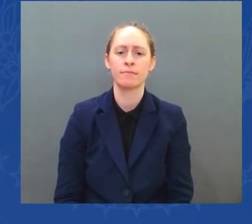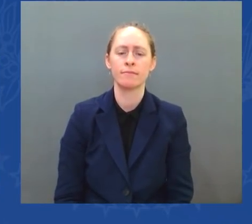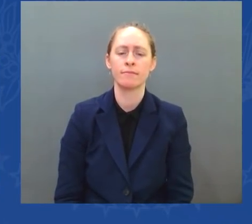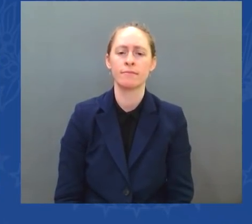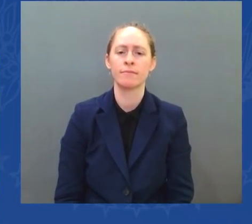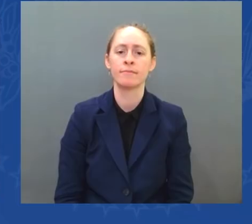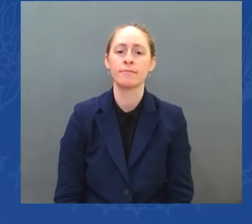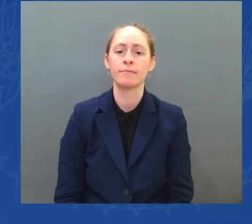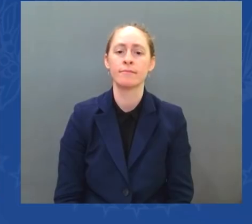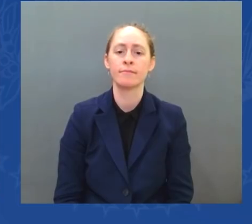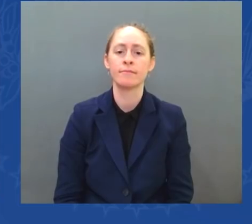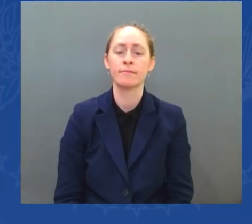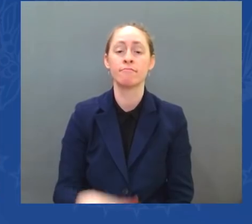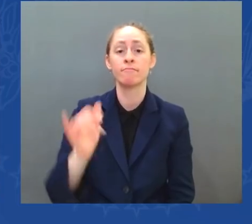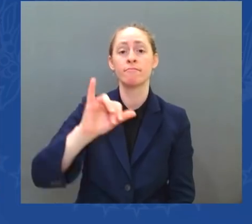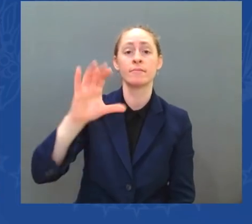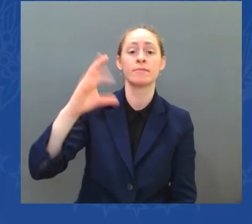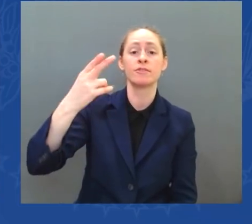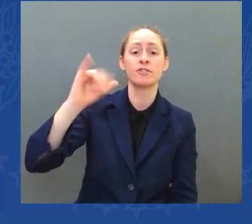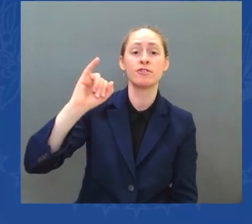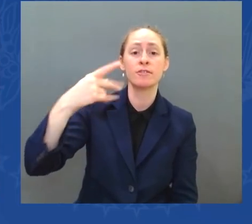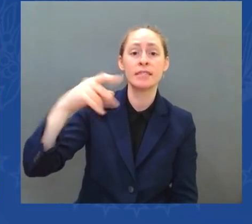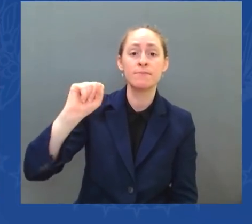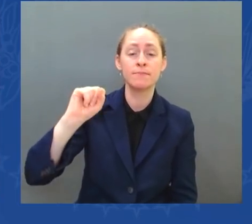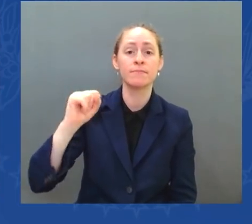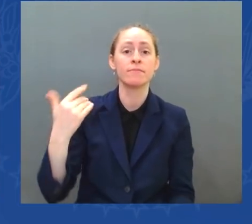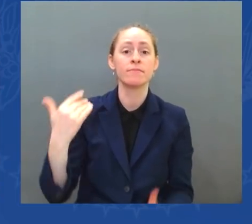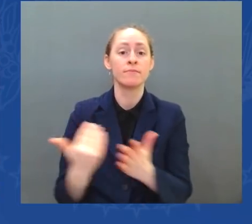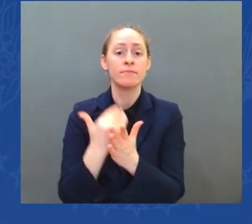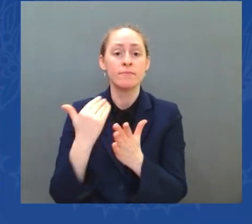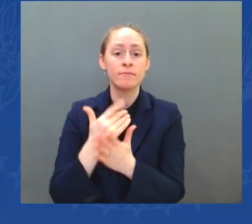State of the art facilities that make high quality furniture.